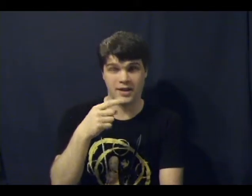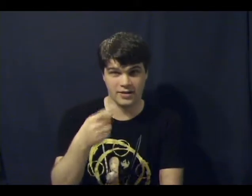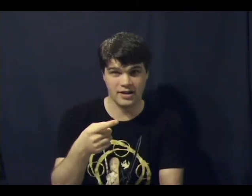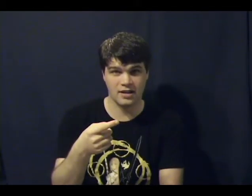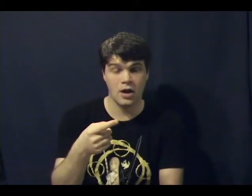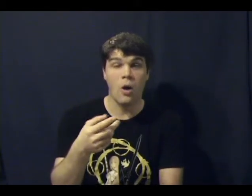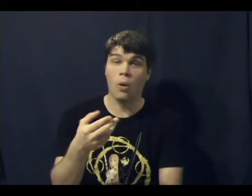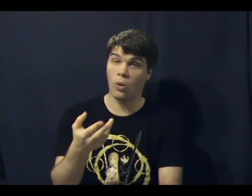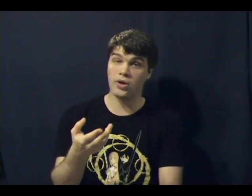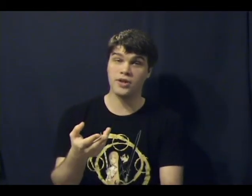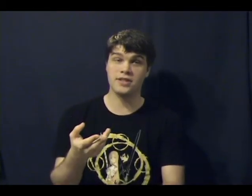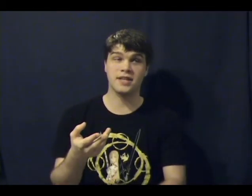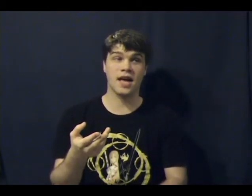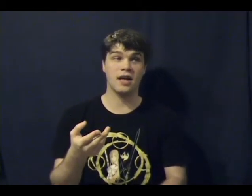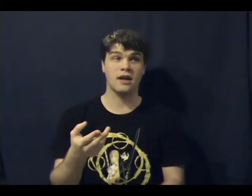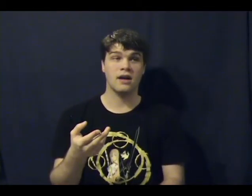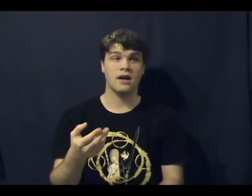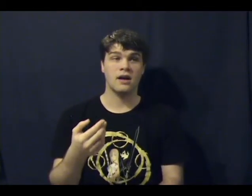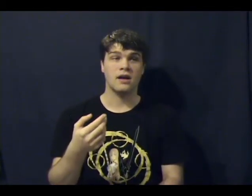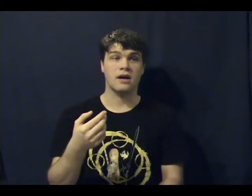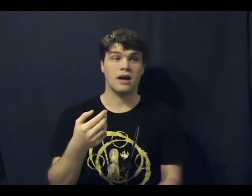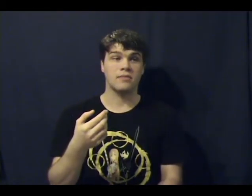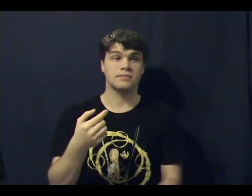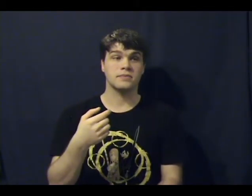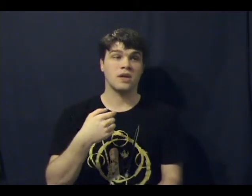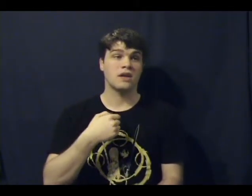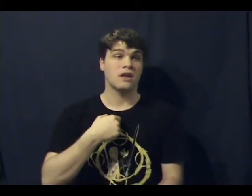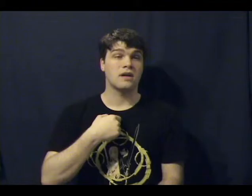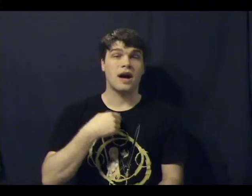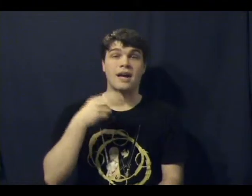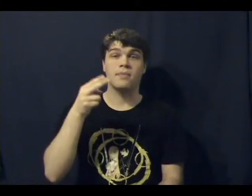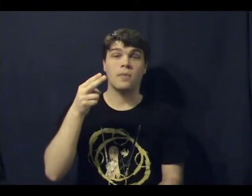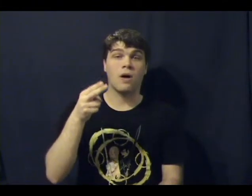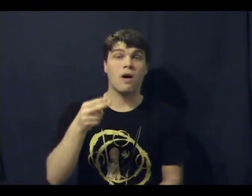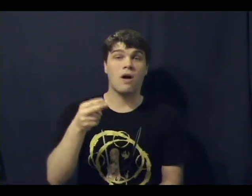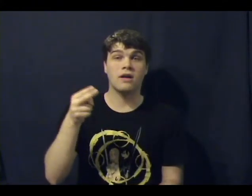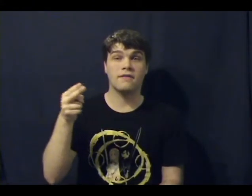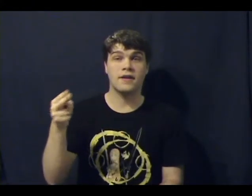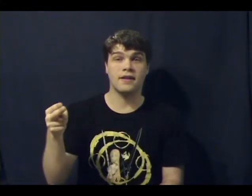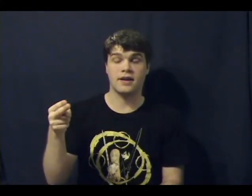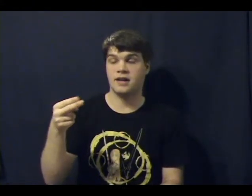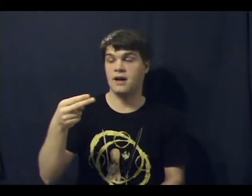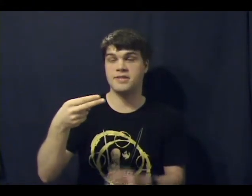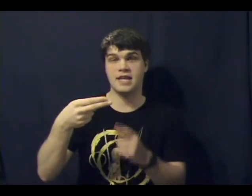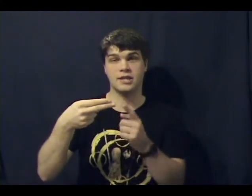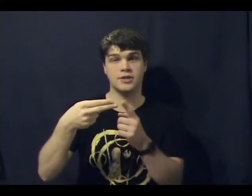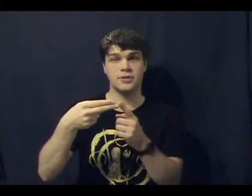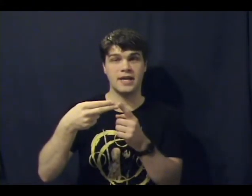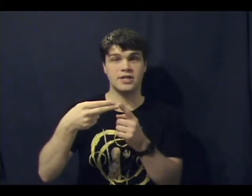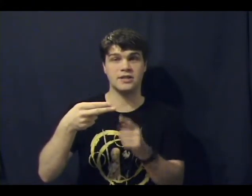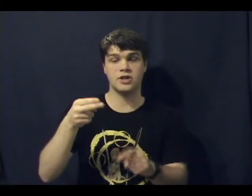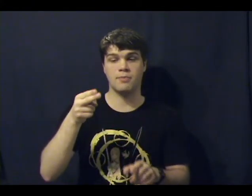Or you could say, I'm hard of hearing. I'm taking two "H"s